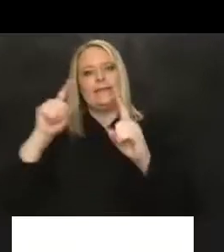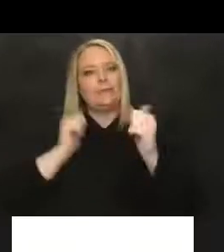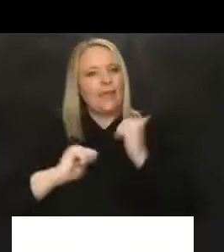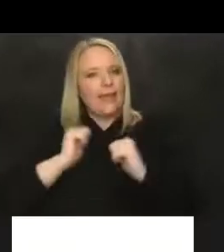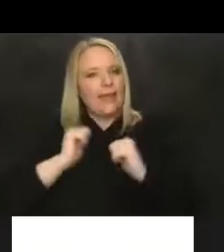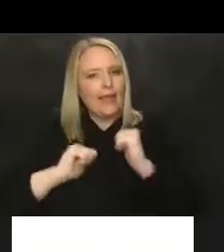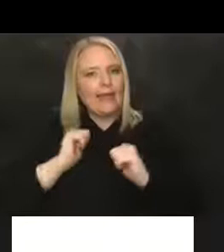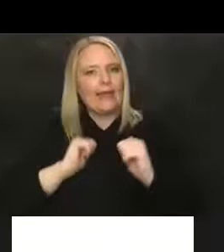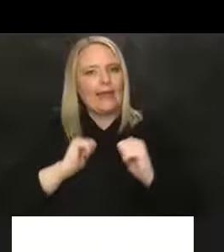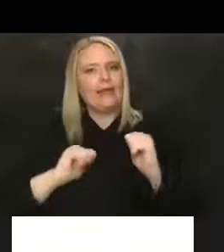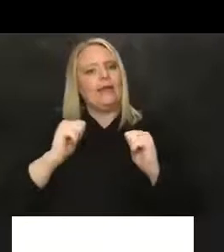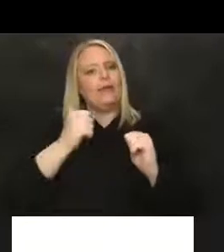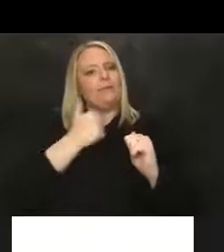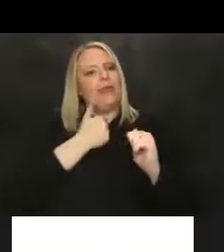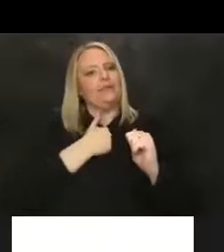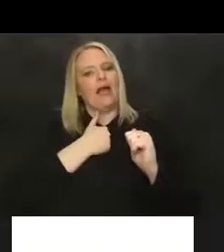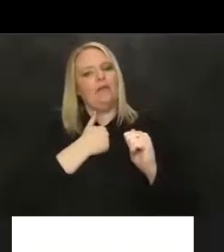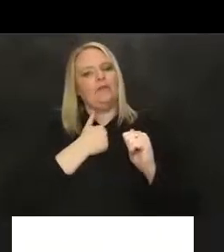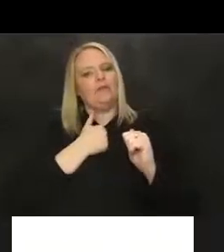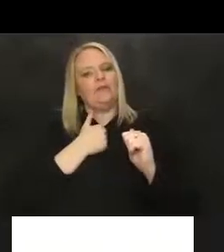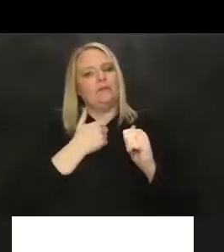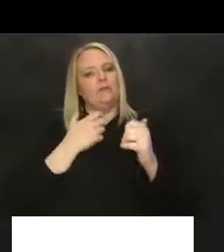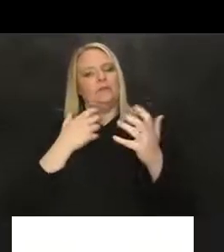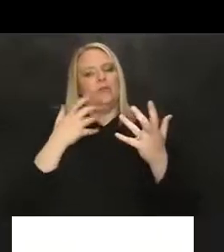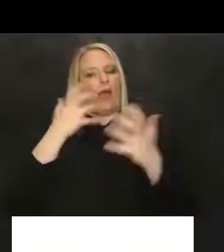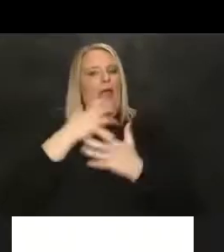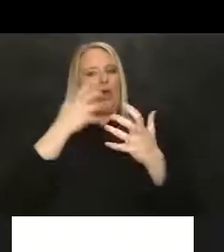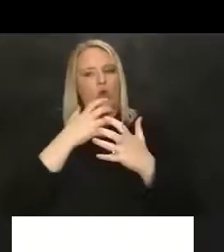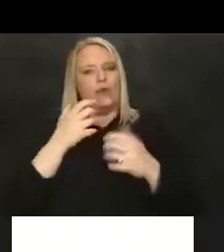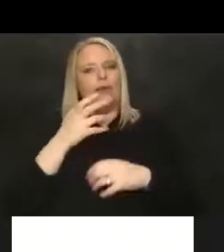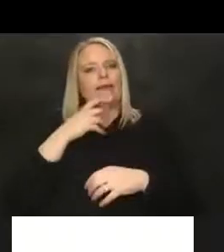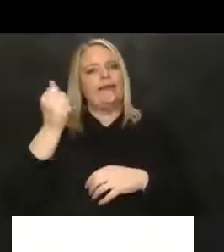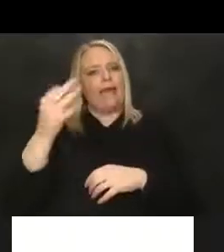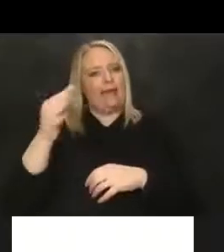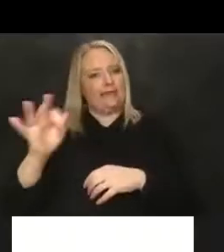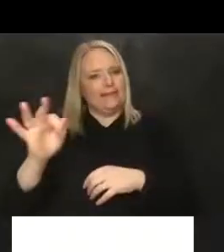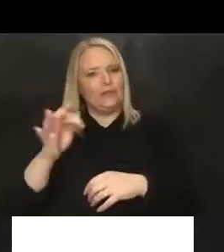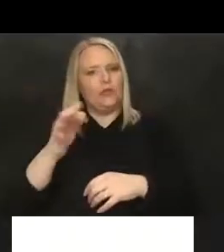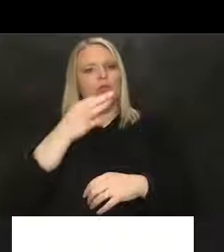I was- it was just improbable - I was 19 years old, and was about to be engaged to be married to